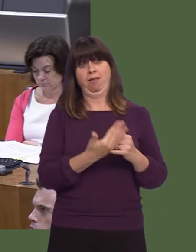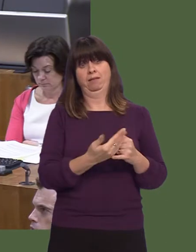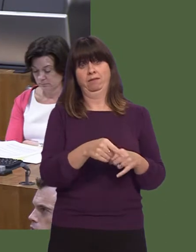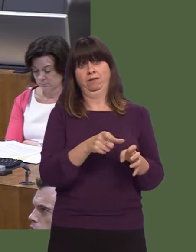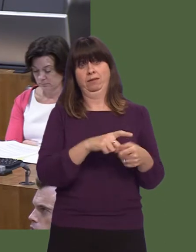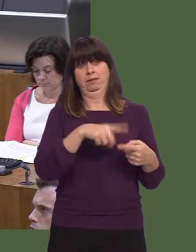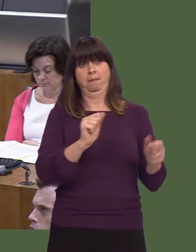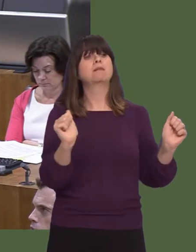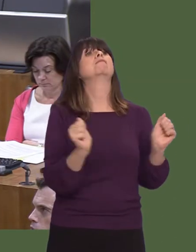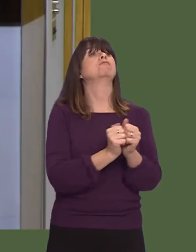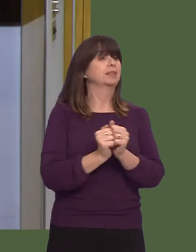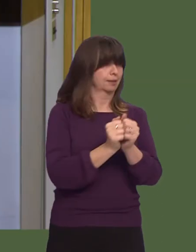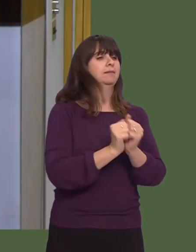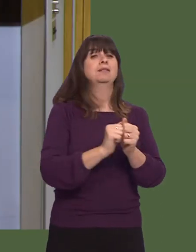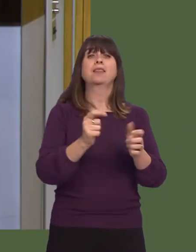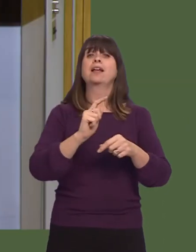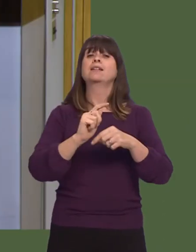to publishing it as soon as possible at the beginning of next year.